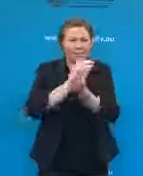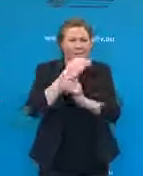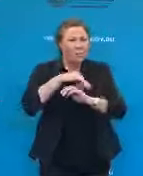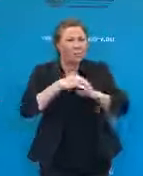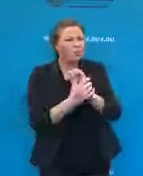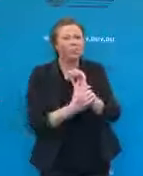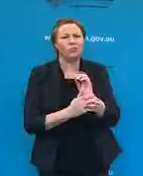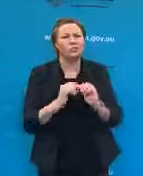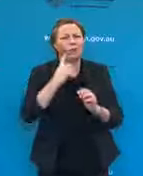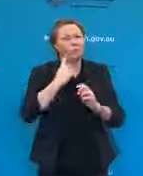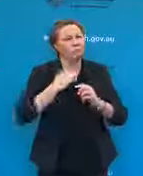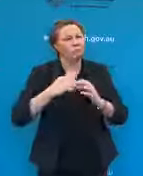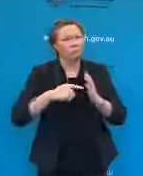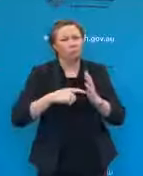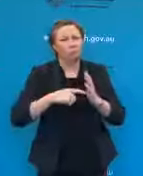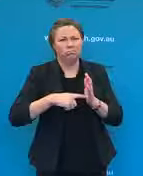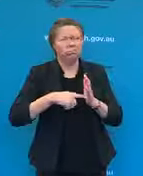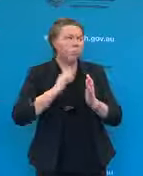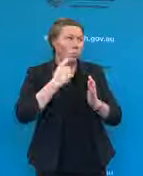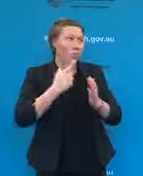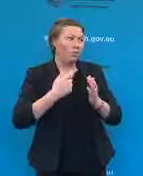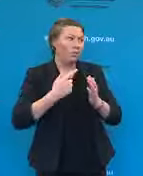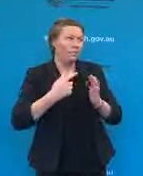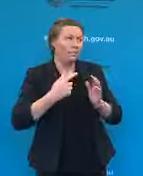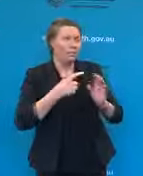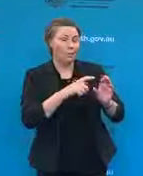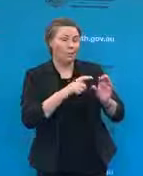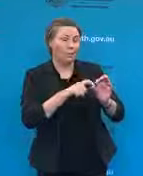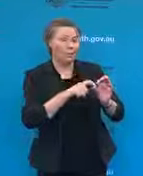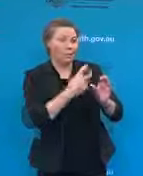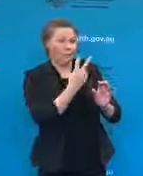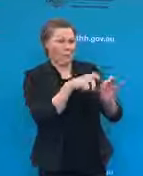the duration. I'll do 2 more questions.